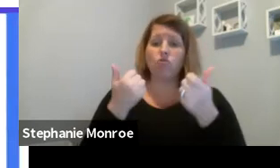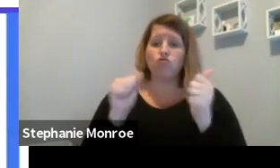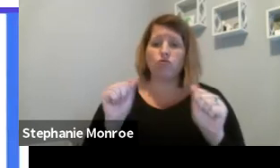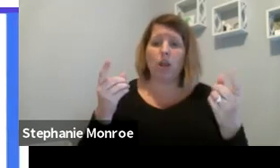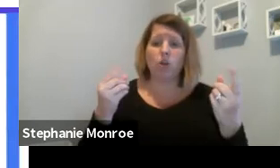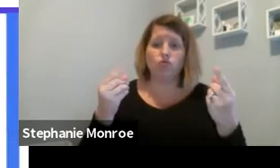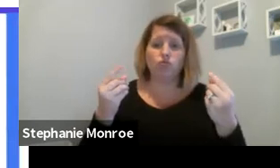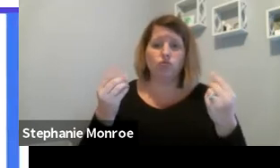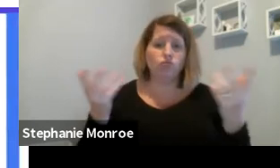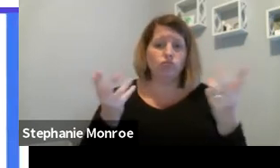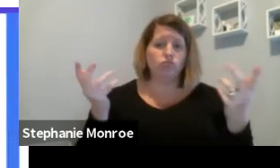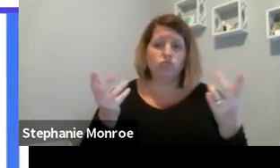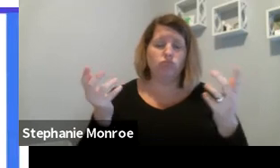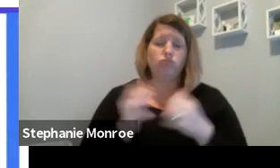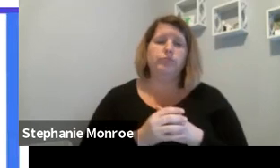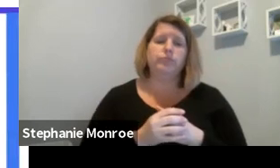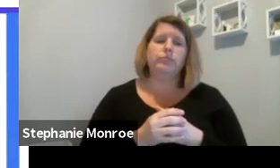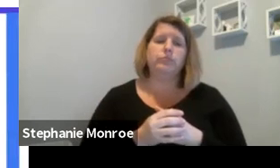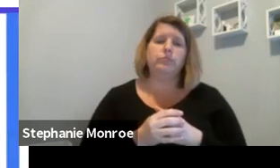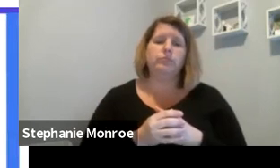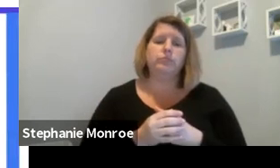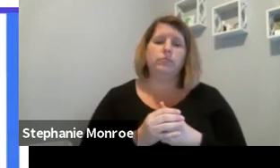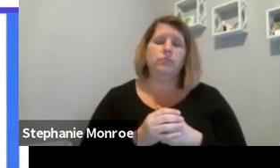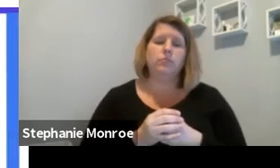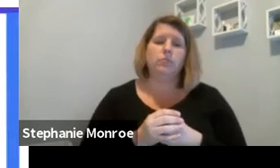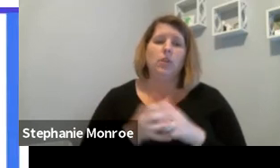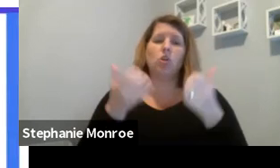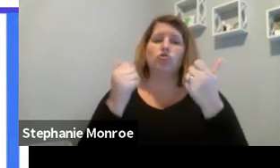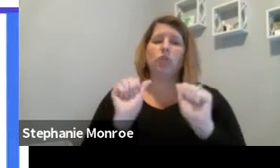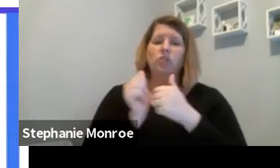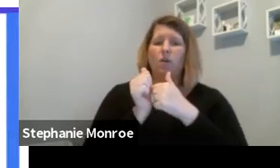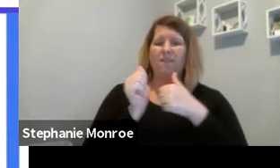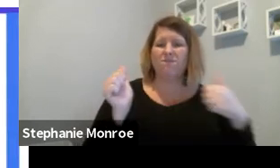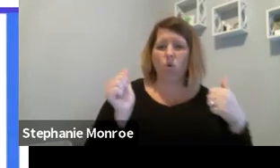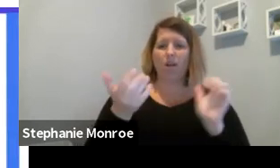Well, it tries to avoid the re-victimization